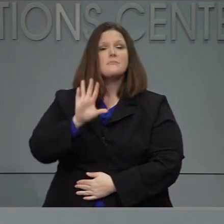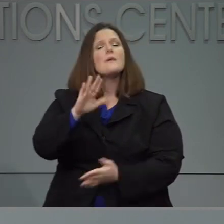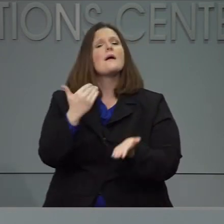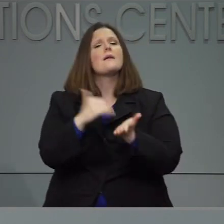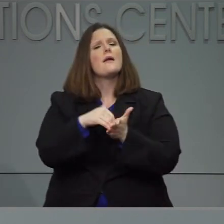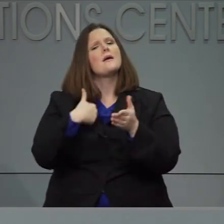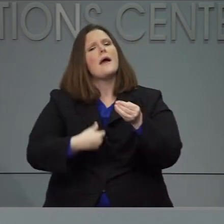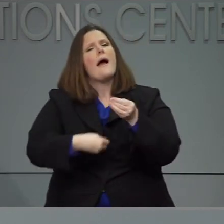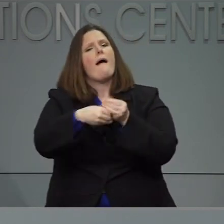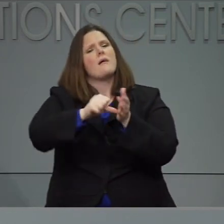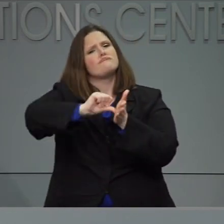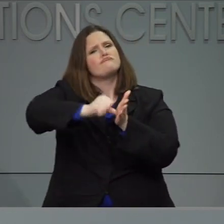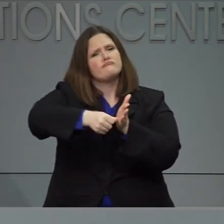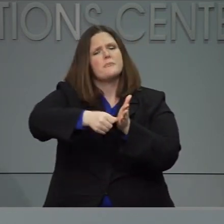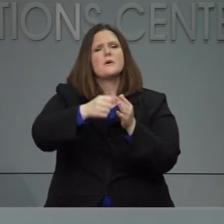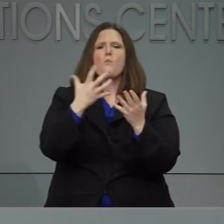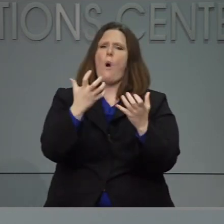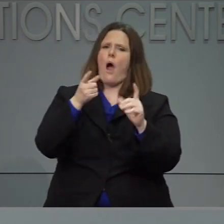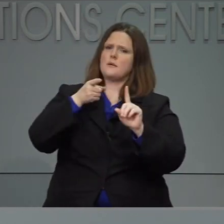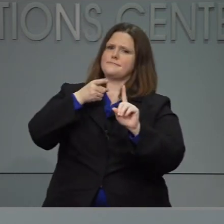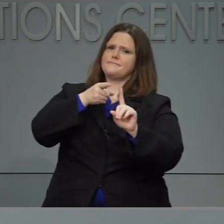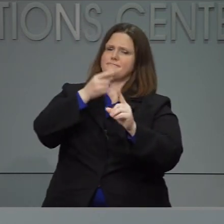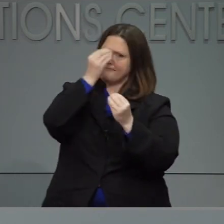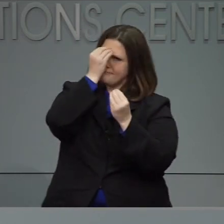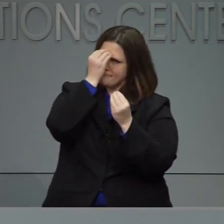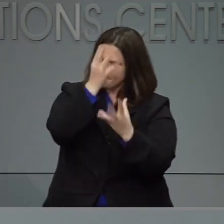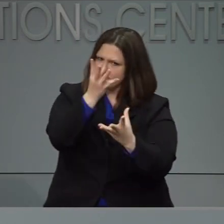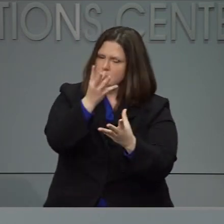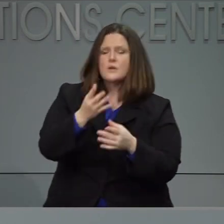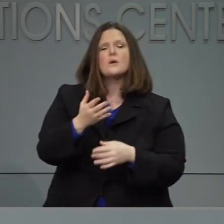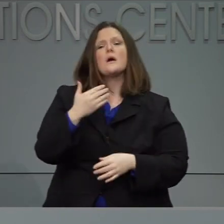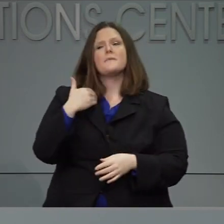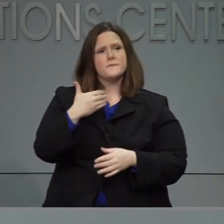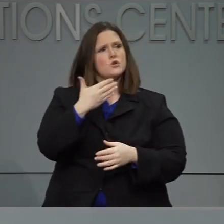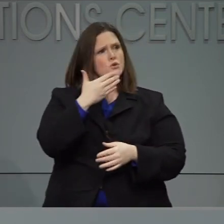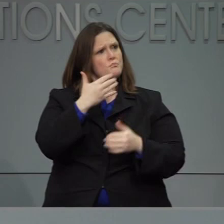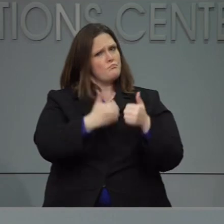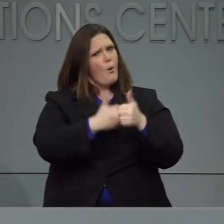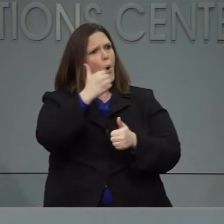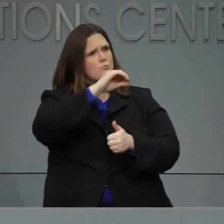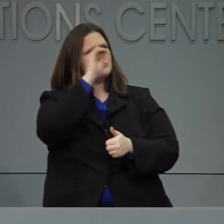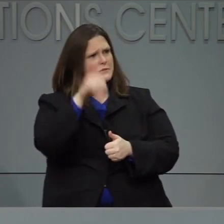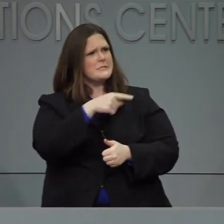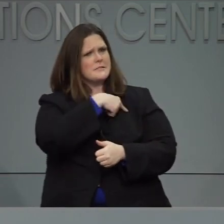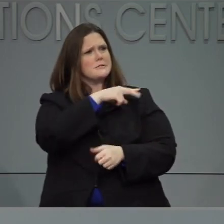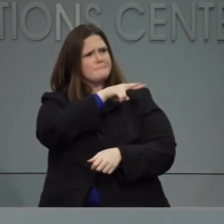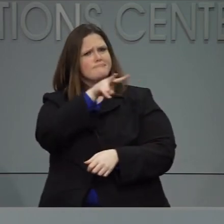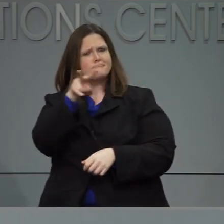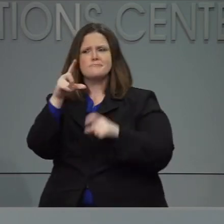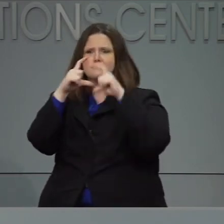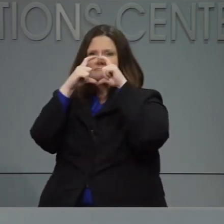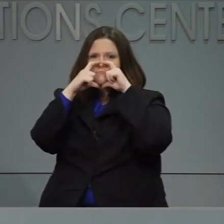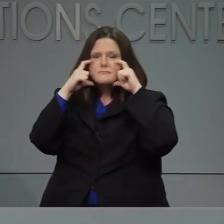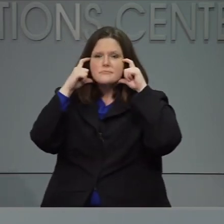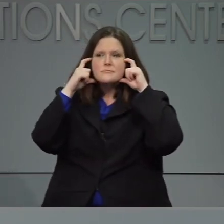REITERATE ABOUT THIS AND I WANT TO BE SPECIFIC I THINK WE SEE A LOT OF GOOD COMPLIANCE WITH FACE COVERINGS FOR EXAMPLE IN